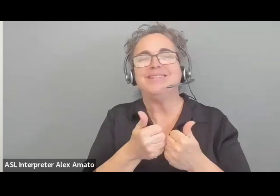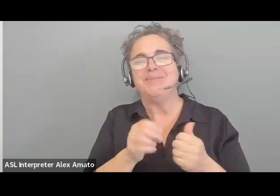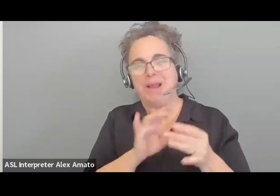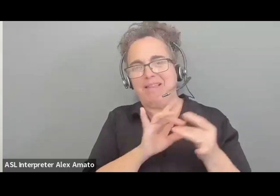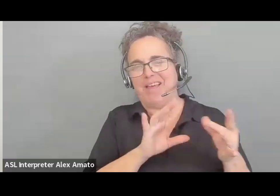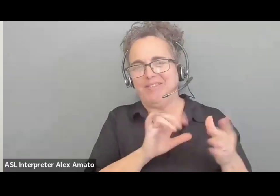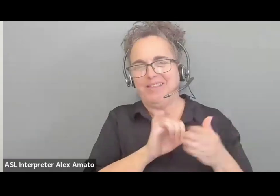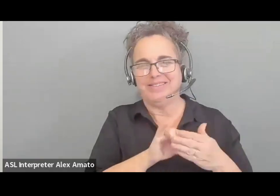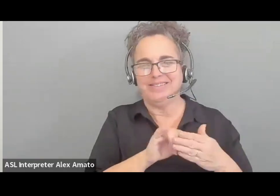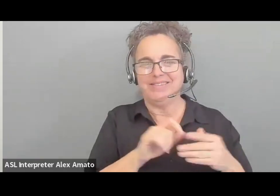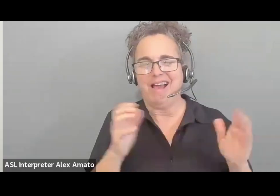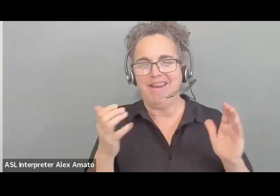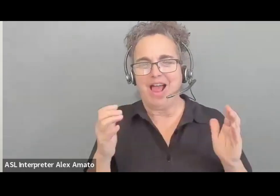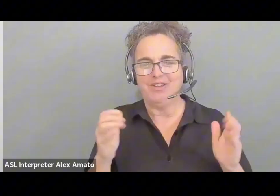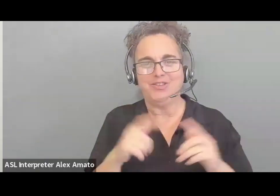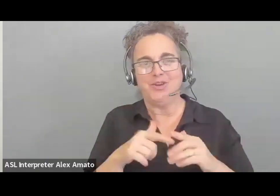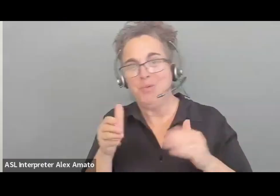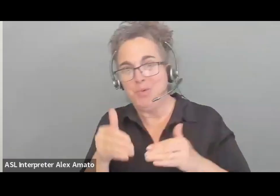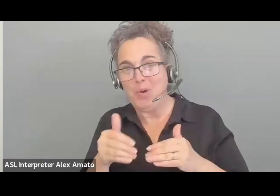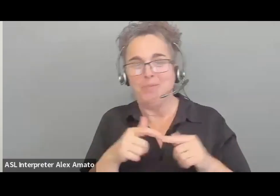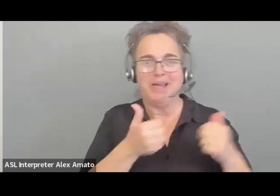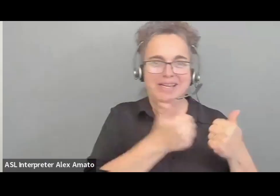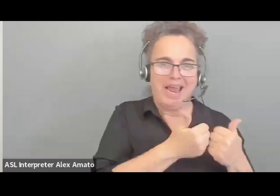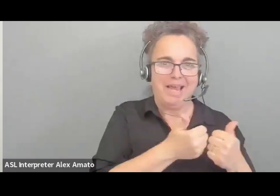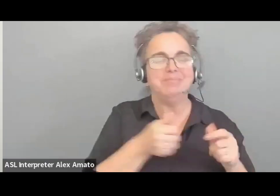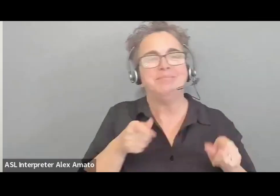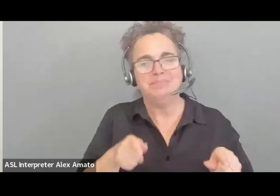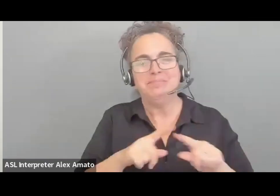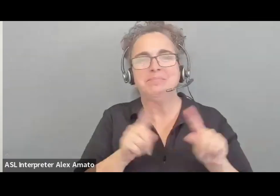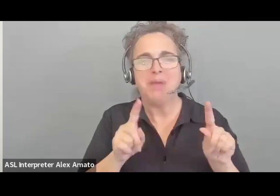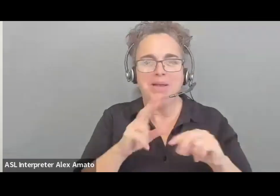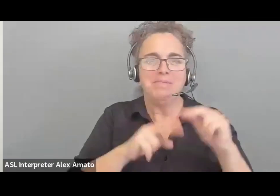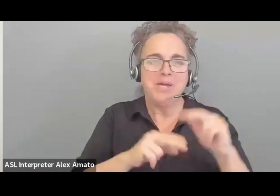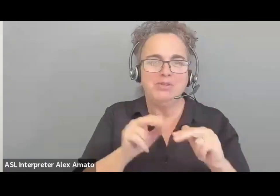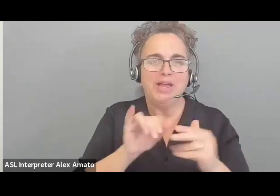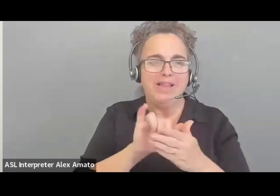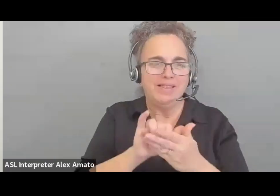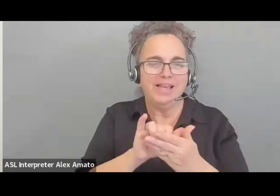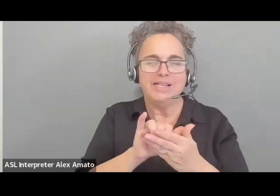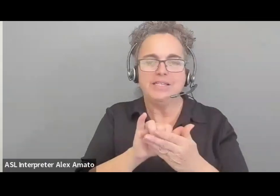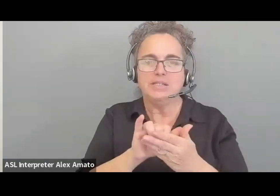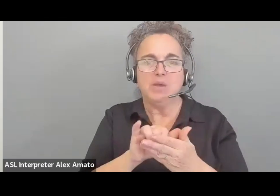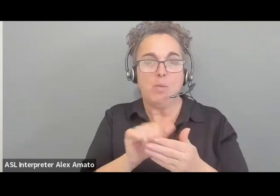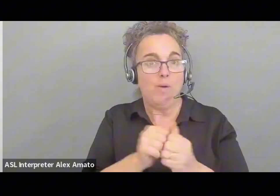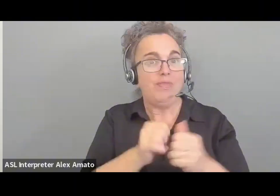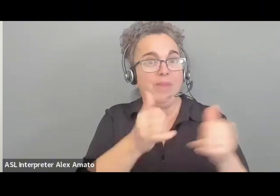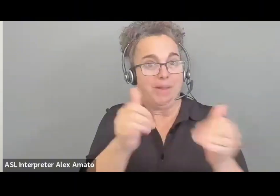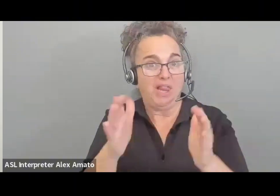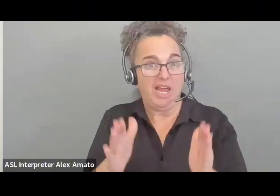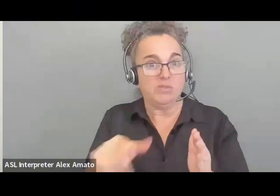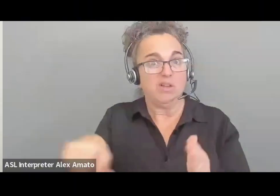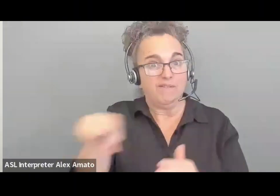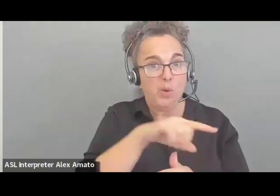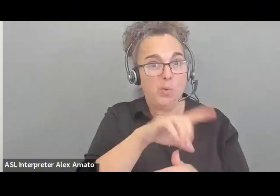but where AbleGamers comes into this now is building this community around the players with disabilities to be part of what they're doing.